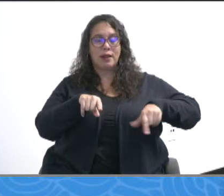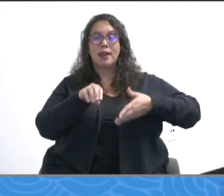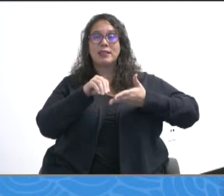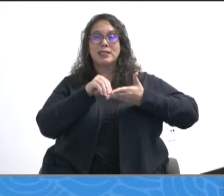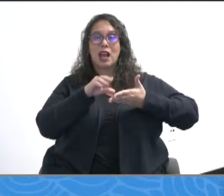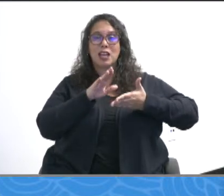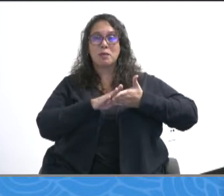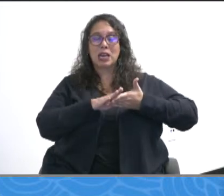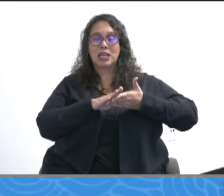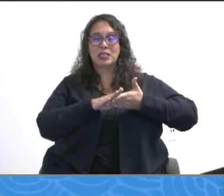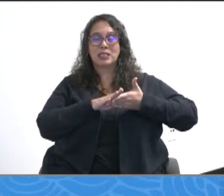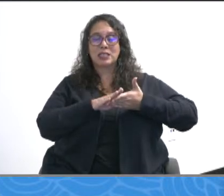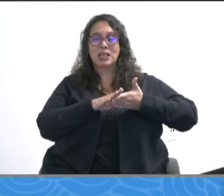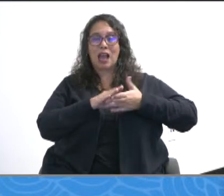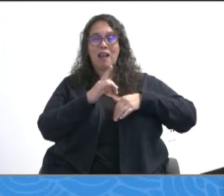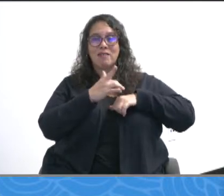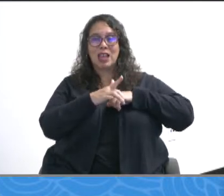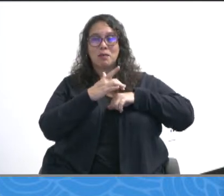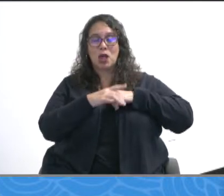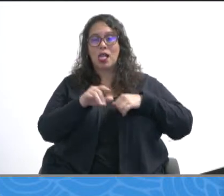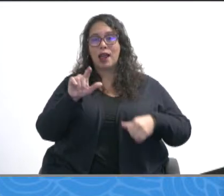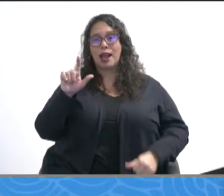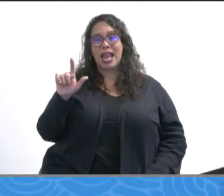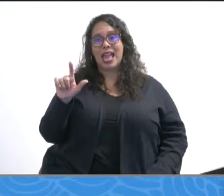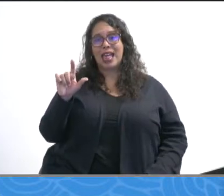at lbschools.net/lcap.